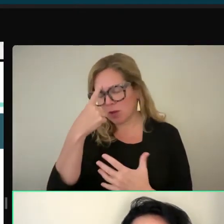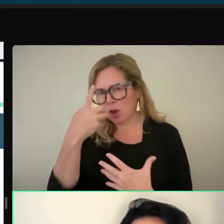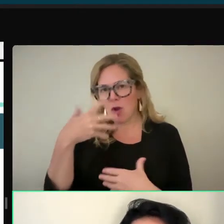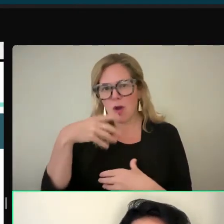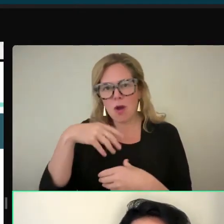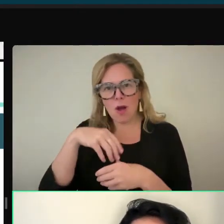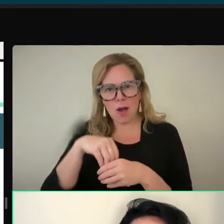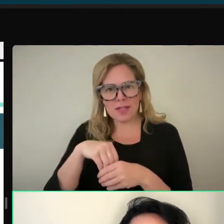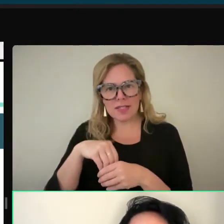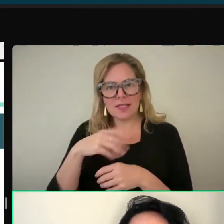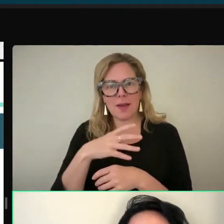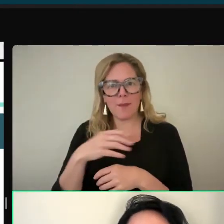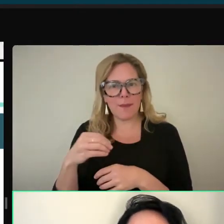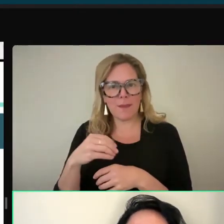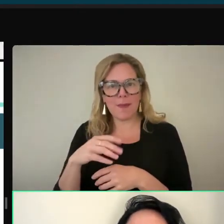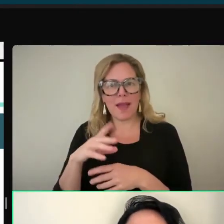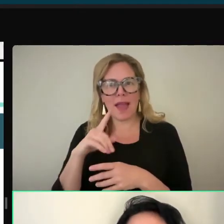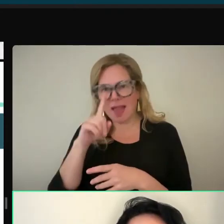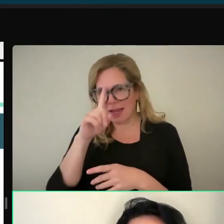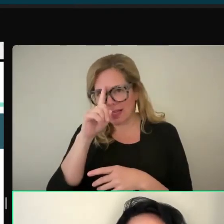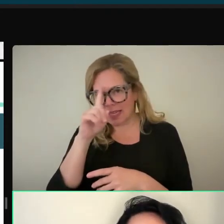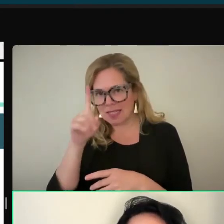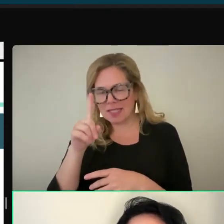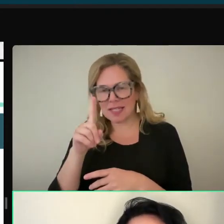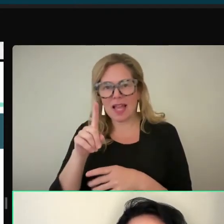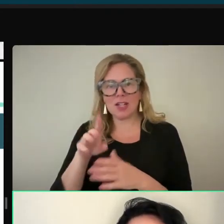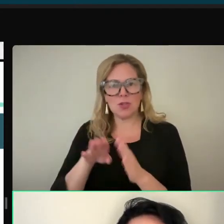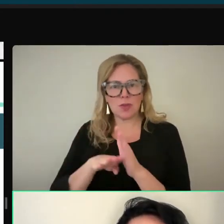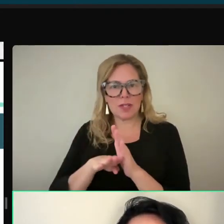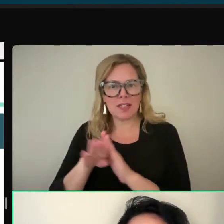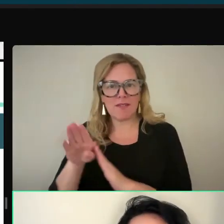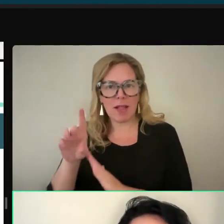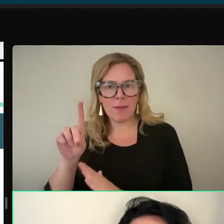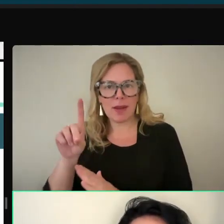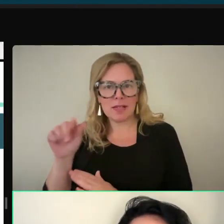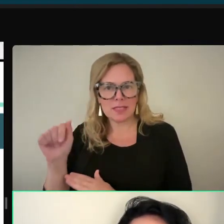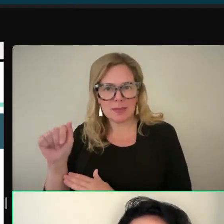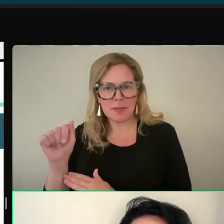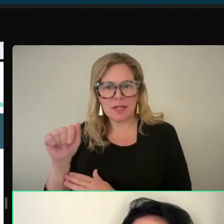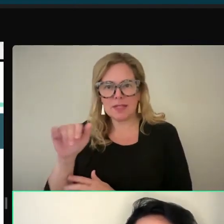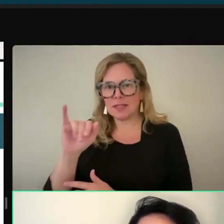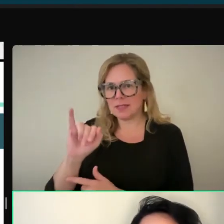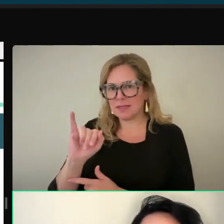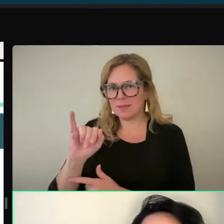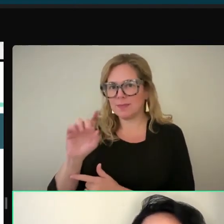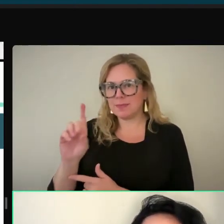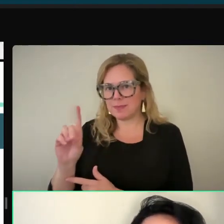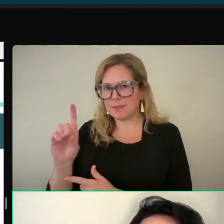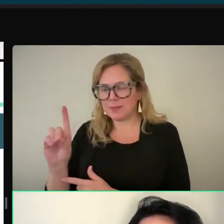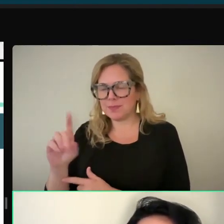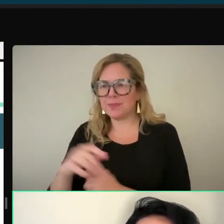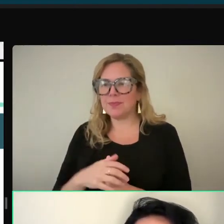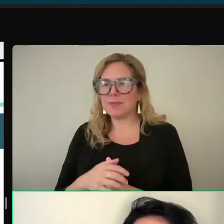disabilities and think about inclusive practices for accessible telehealth. I'll be introducing